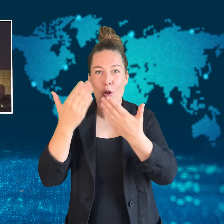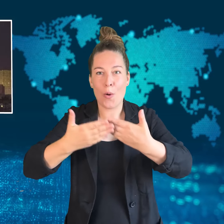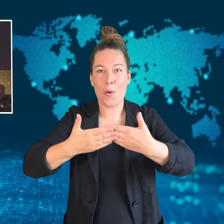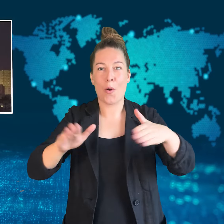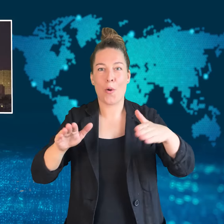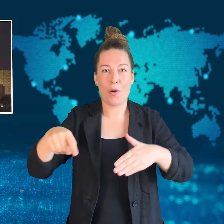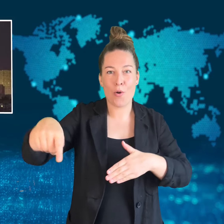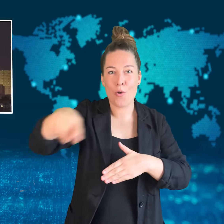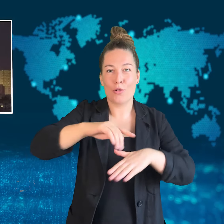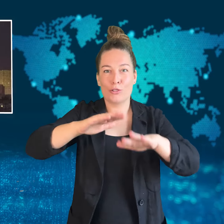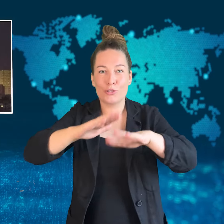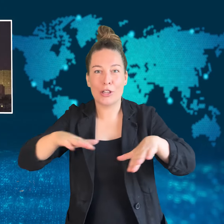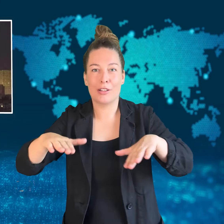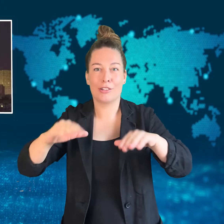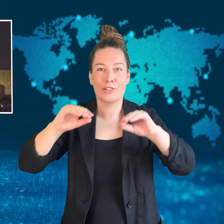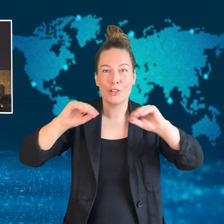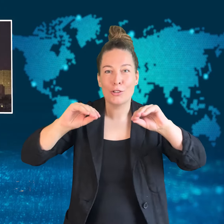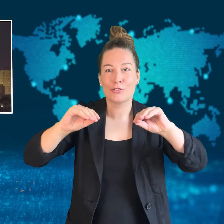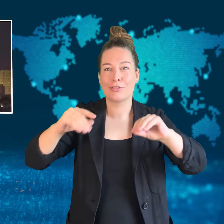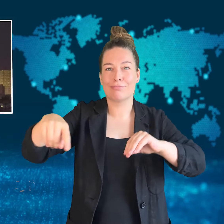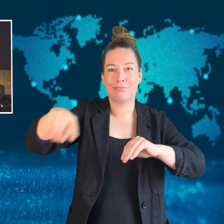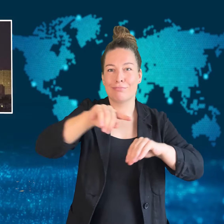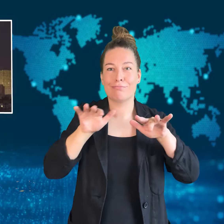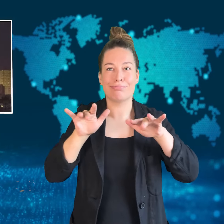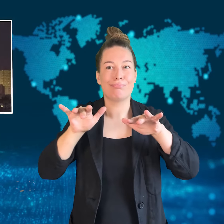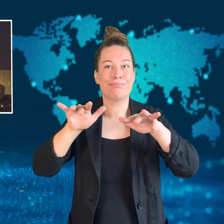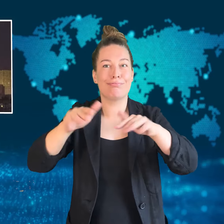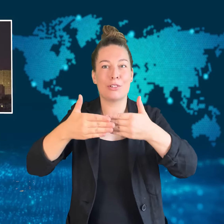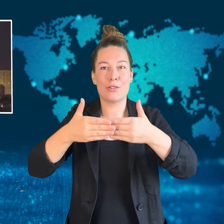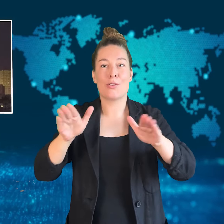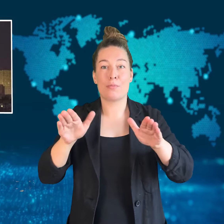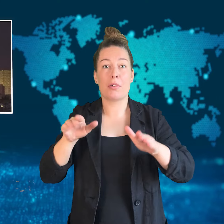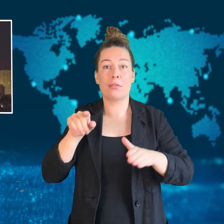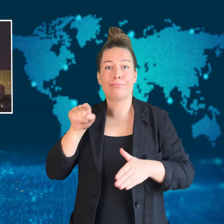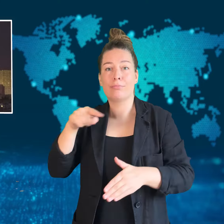on the first day of school.